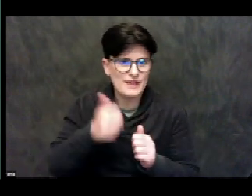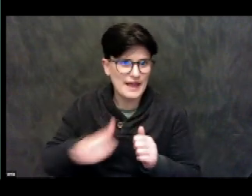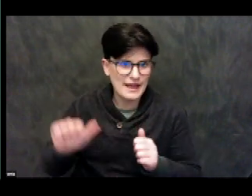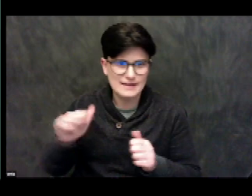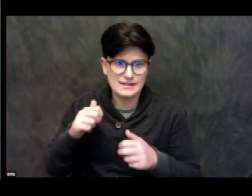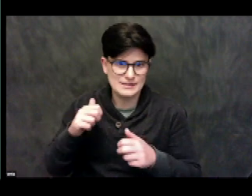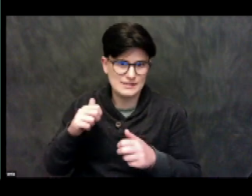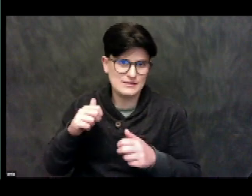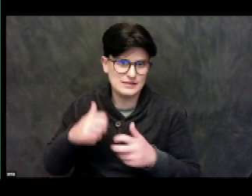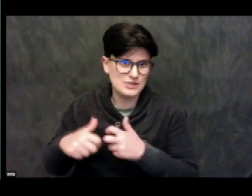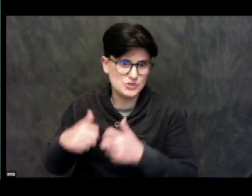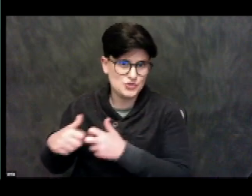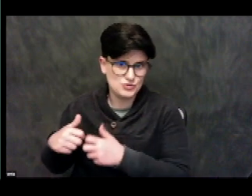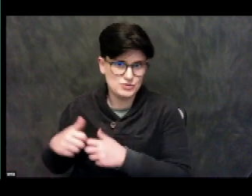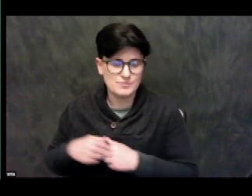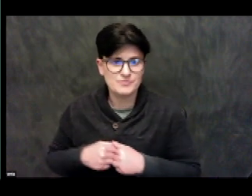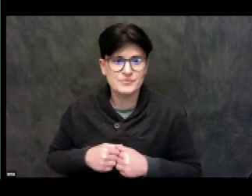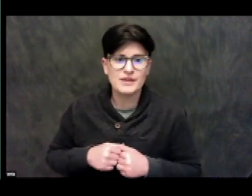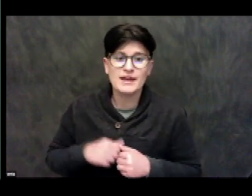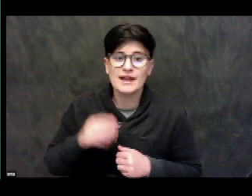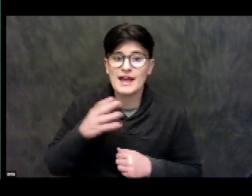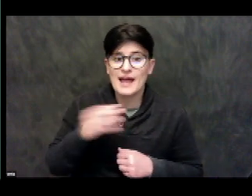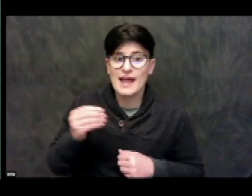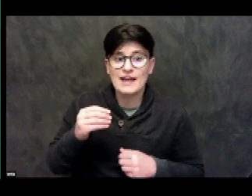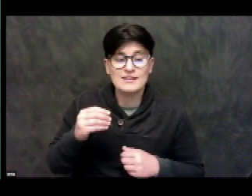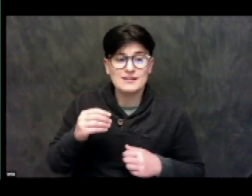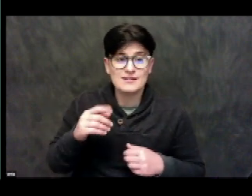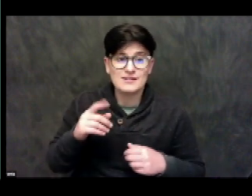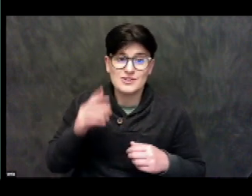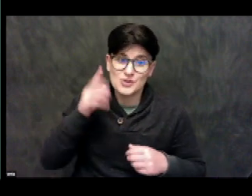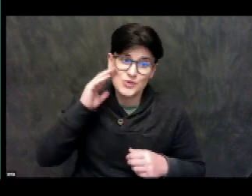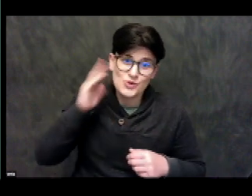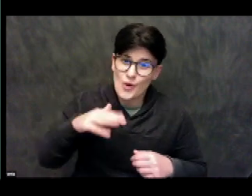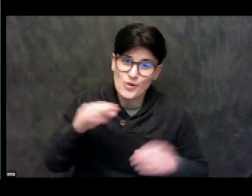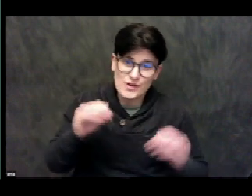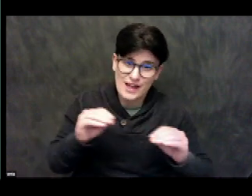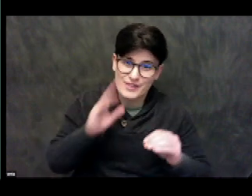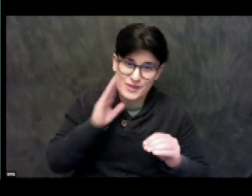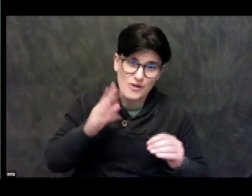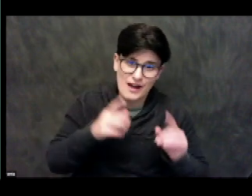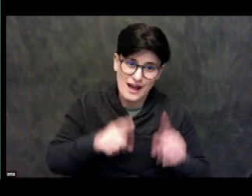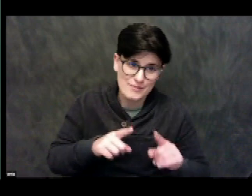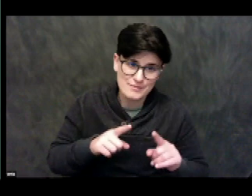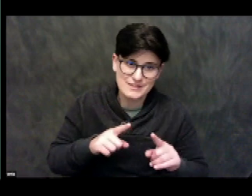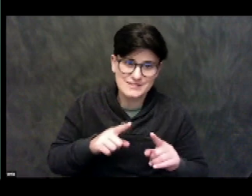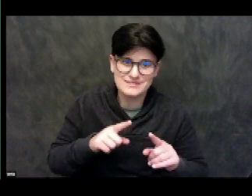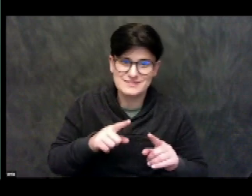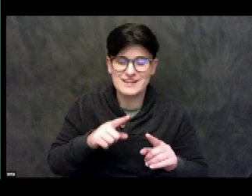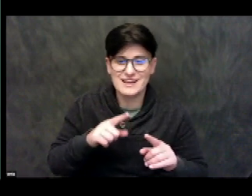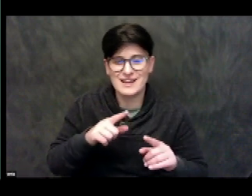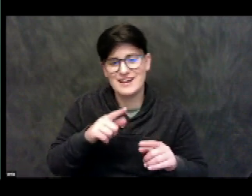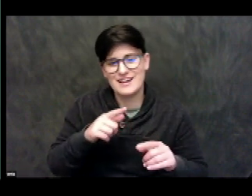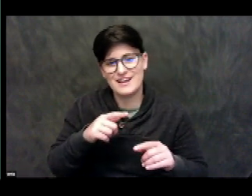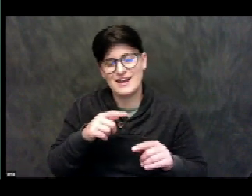As we schedule it, and we know that emergencies happen overnight, things happen. Consider offering induction of